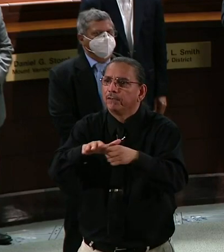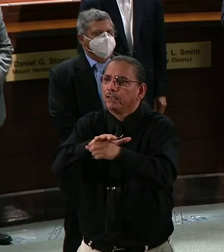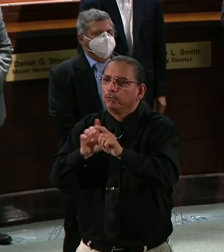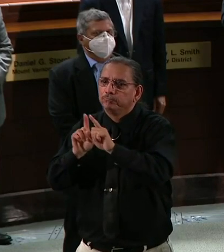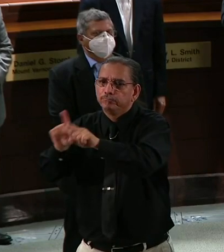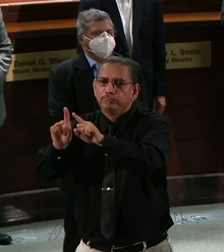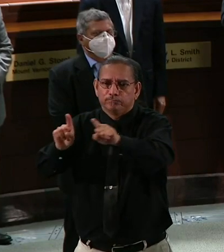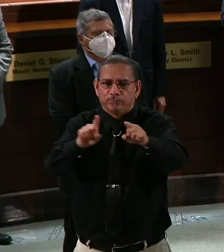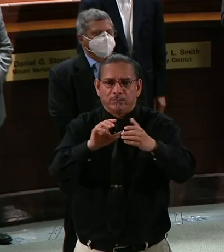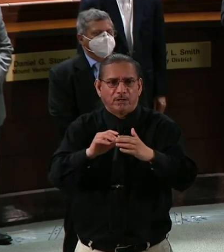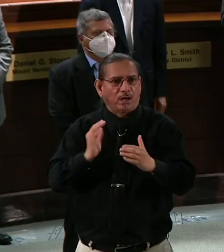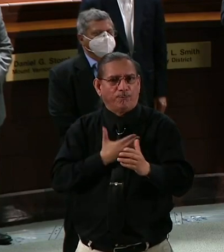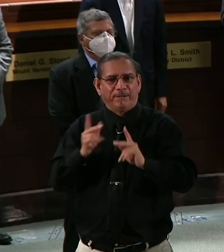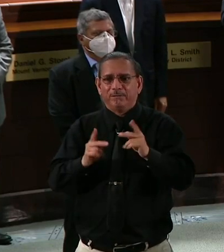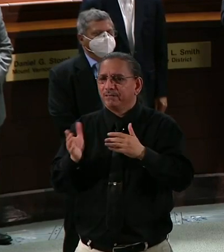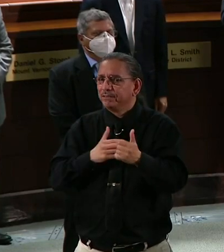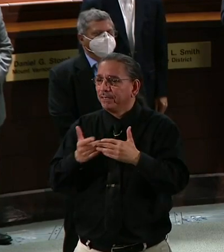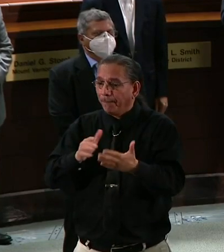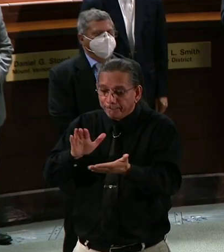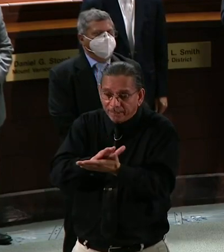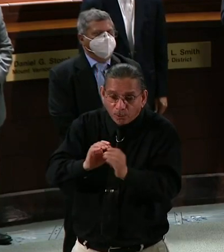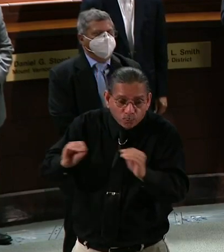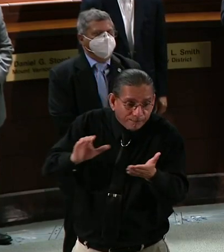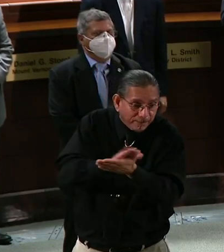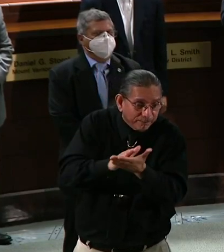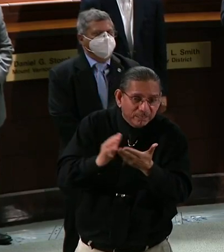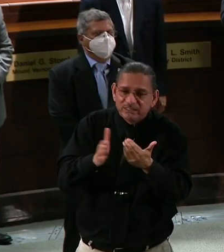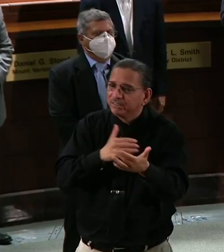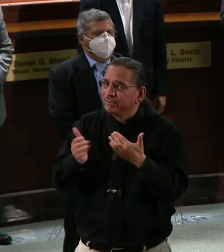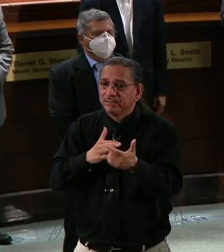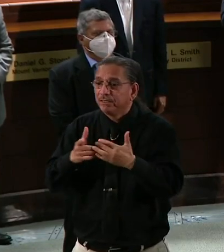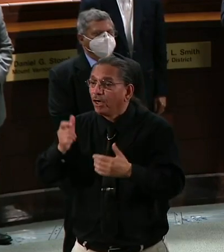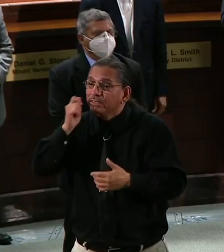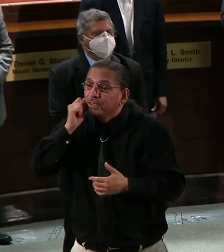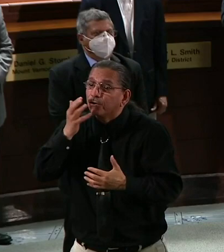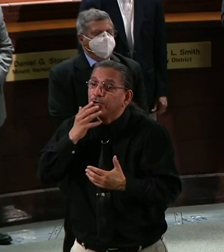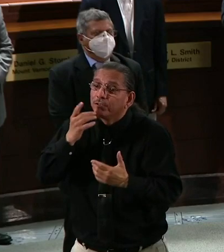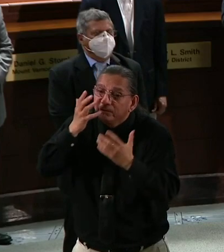TO GET OUT OF THOSE NEIGHBORHOODS TO TALK TO OUR PEOPLE REGARDLESS OF THEIR